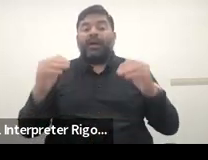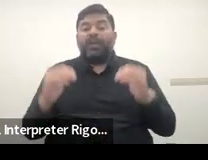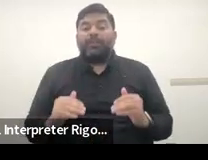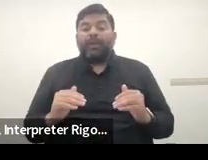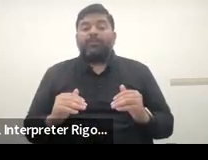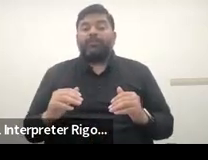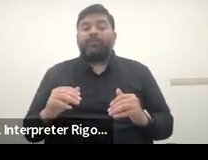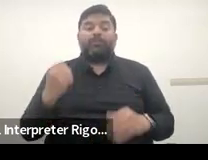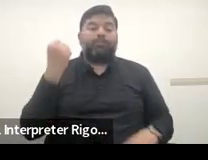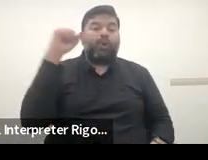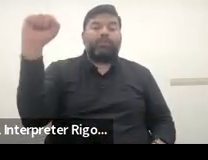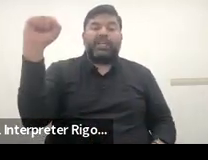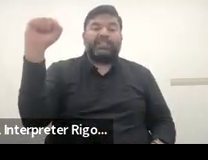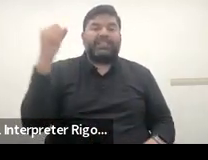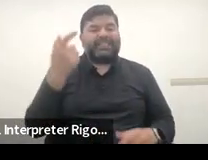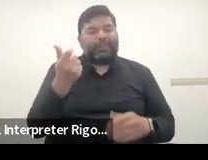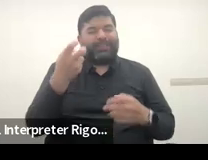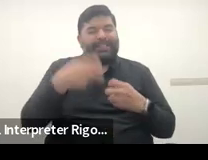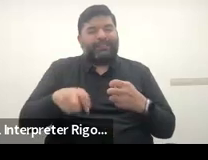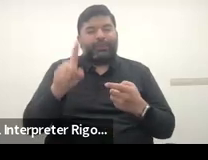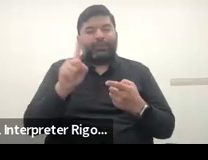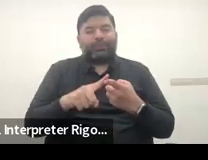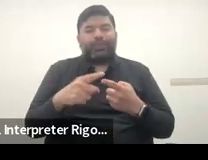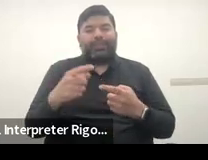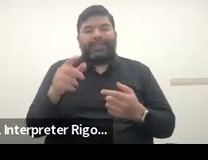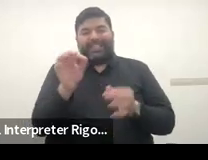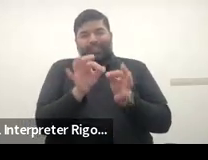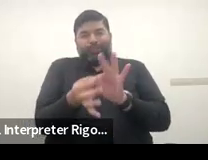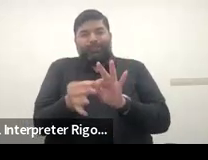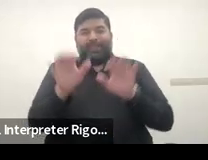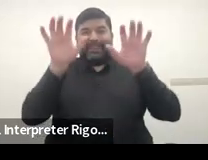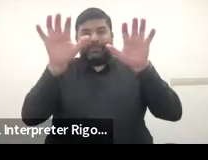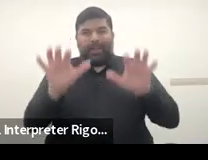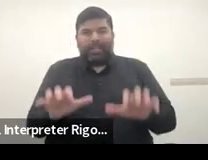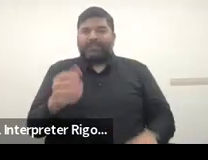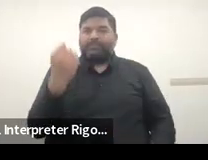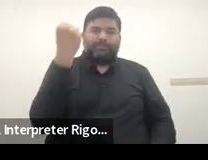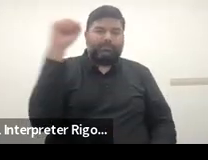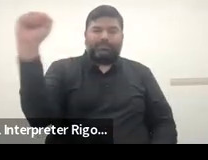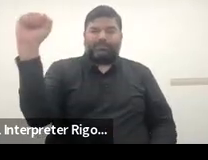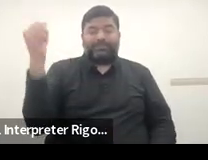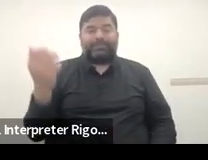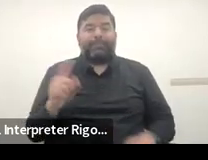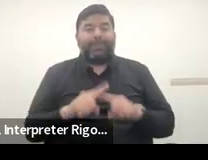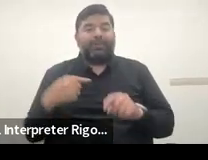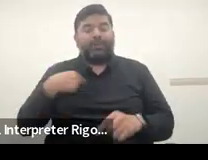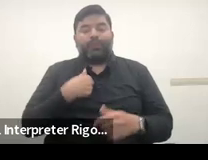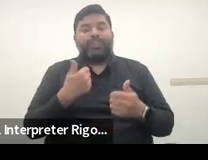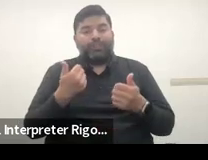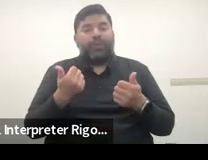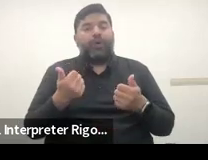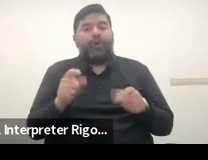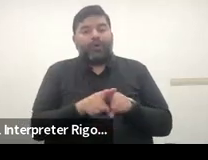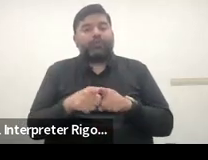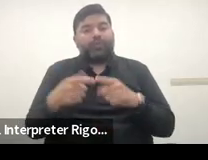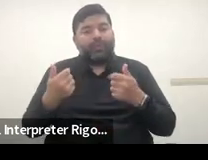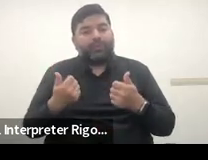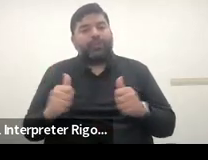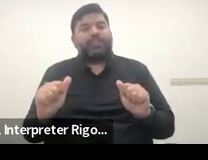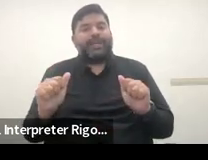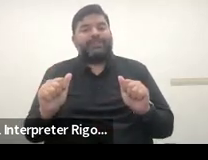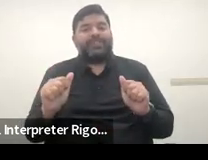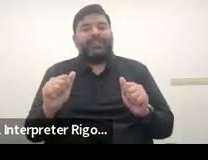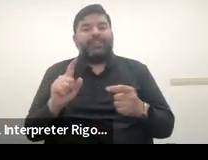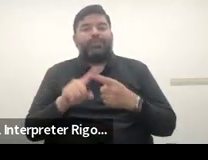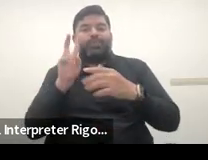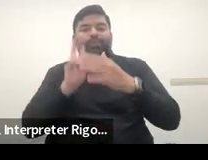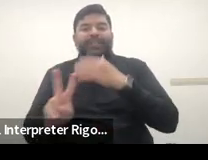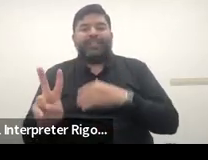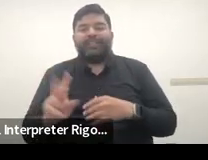to interpret these scatter plots but we also attempted to predict the sign's phological